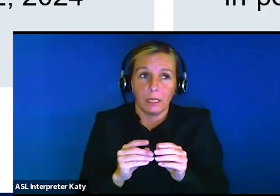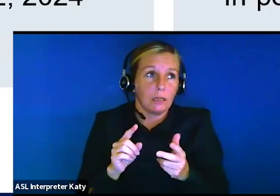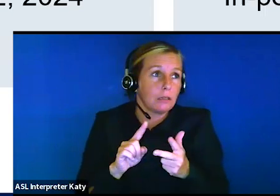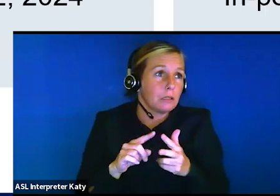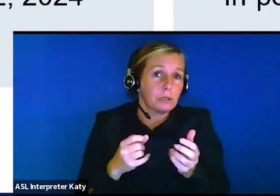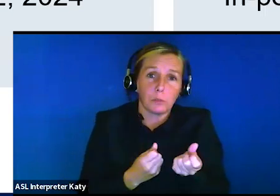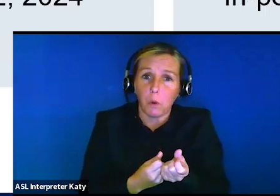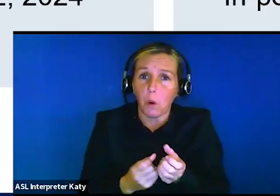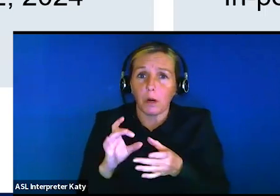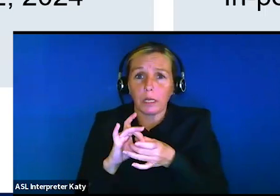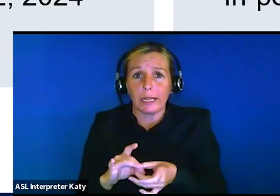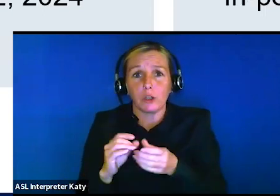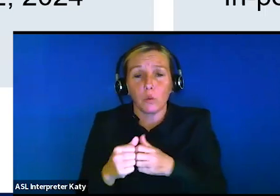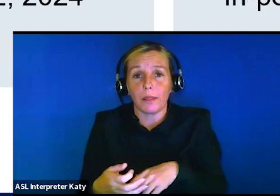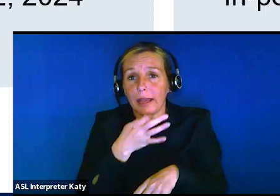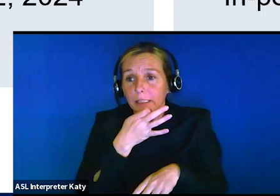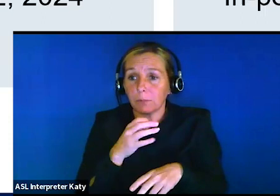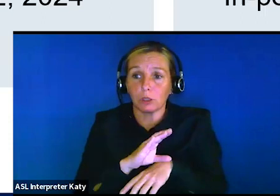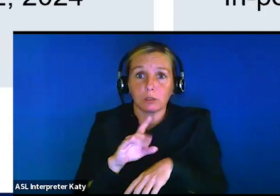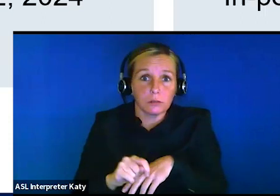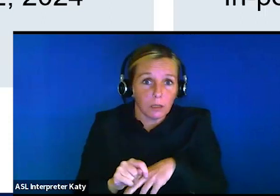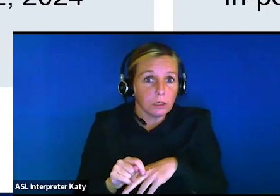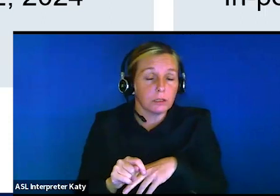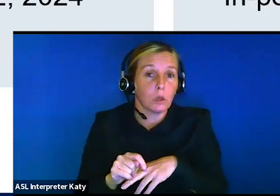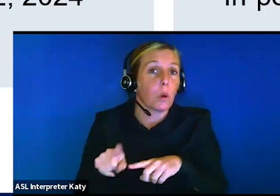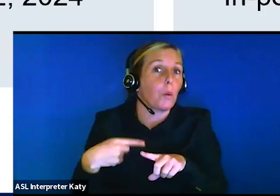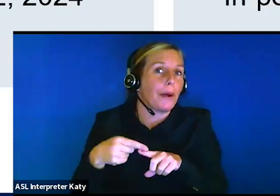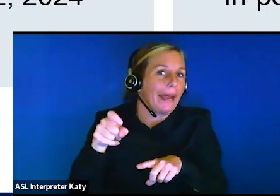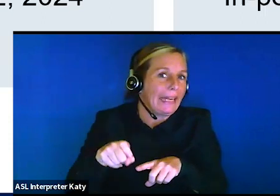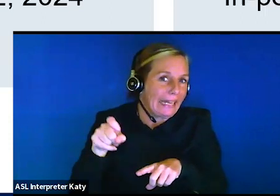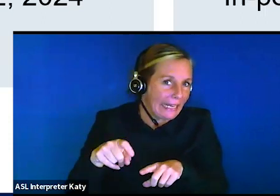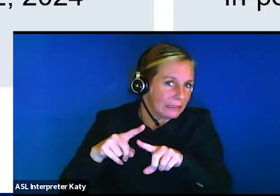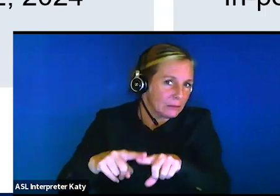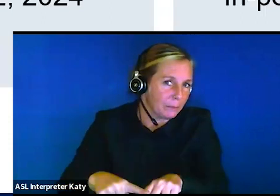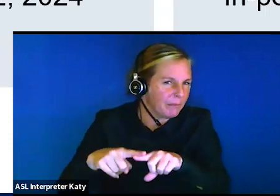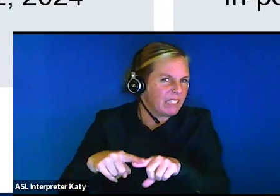with experts and consultants as needed based on the needs of, and the goals